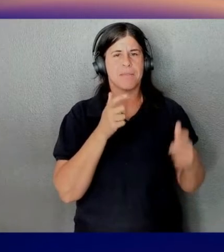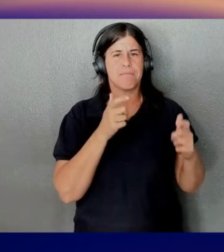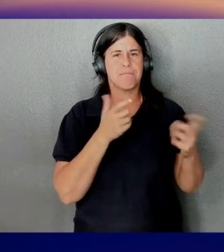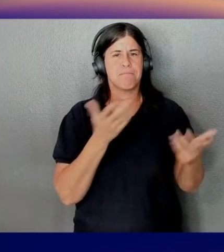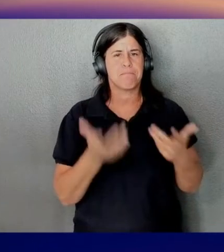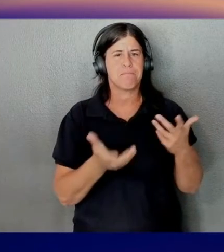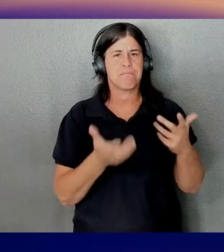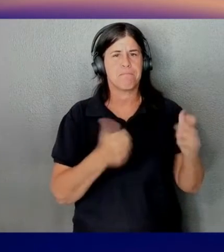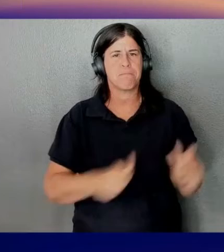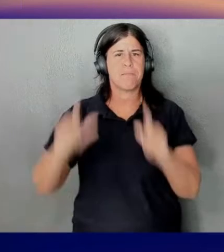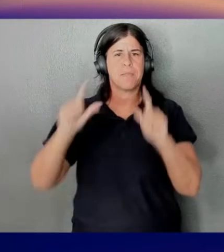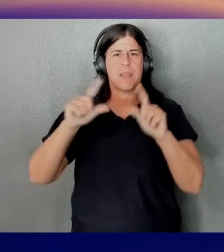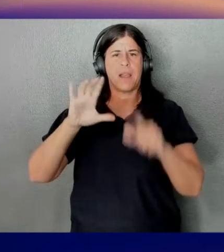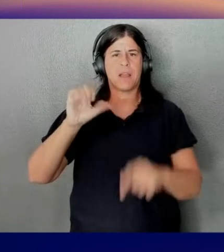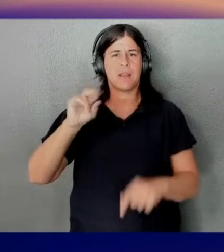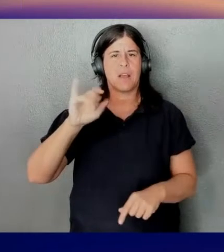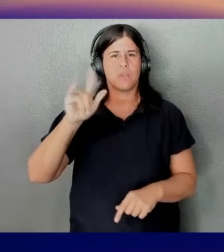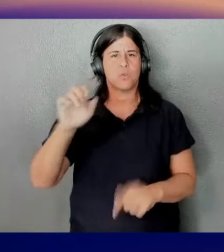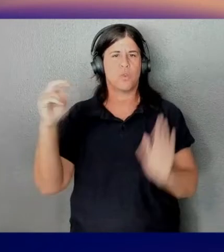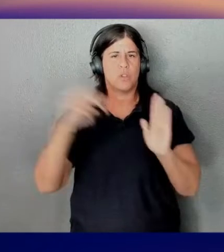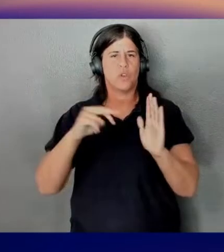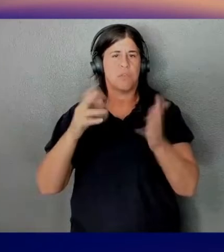and have a look if that's okay with you. Yeah, great.